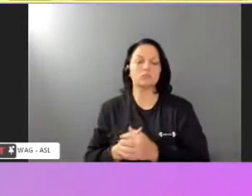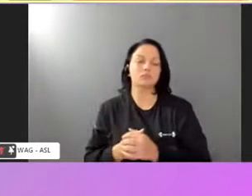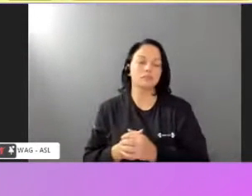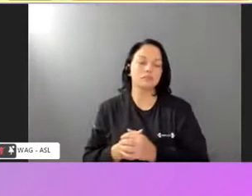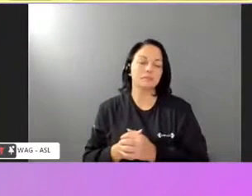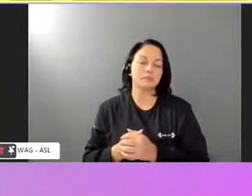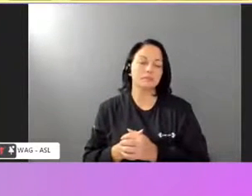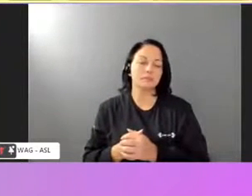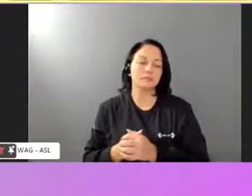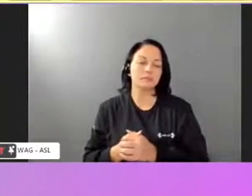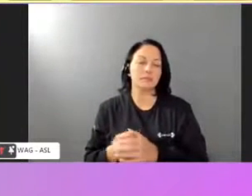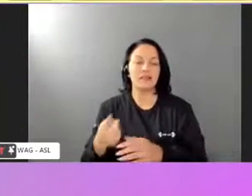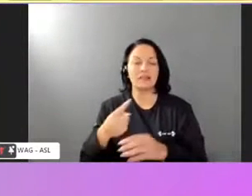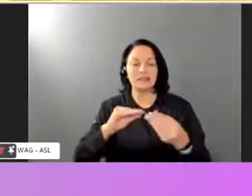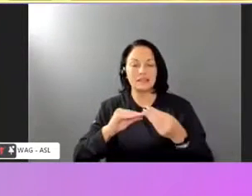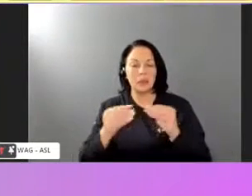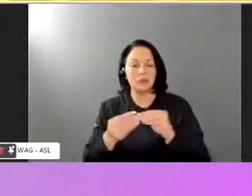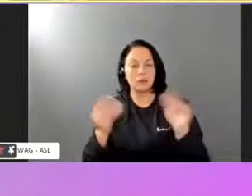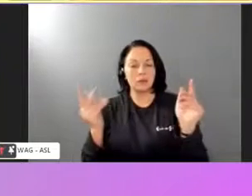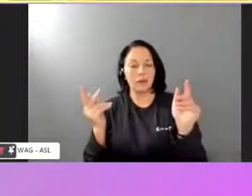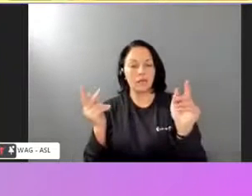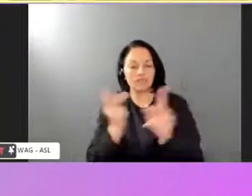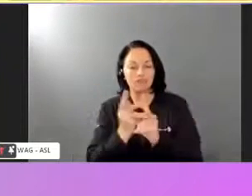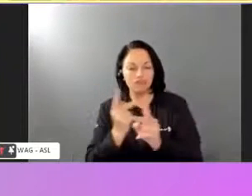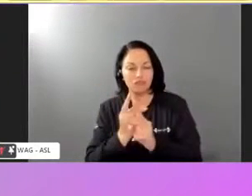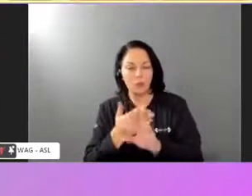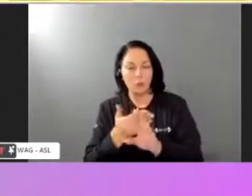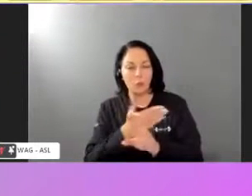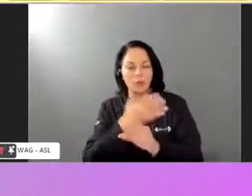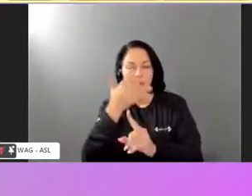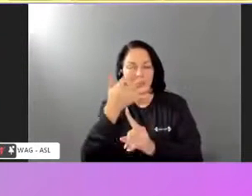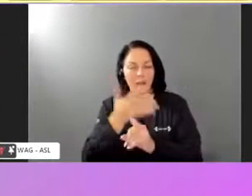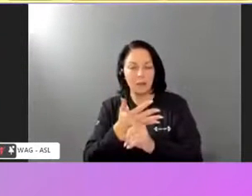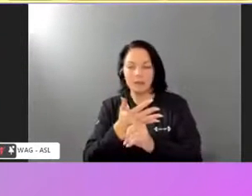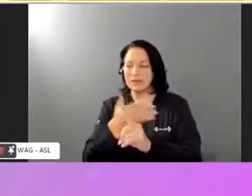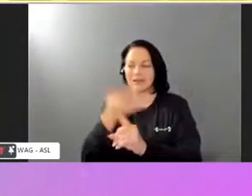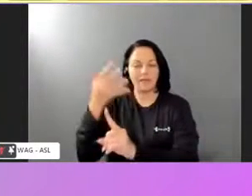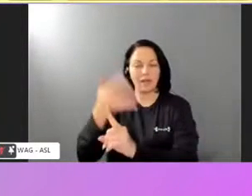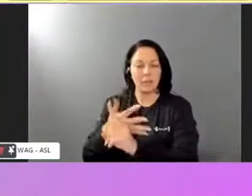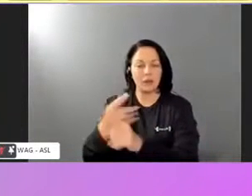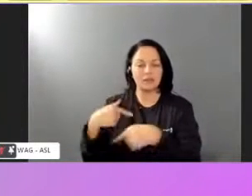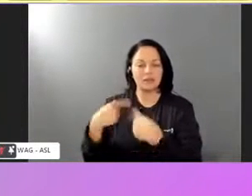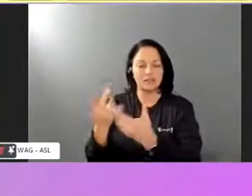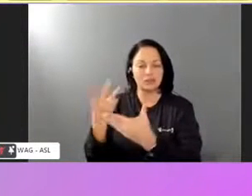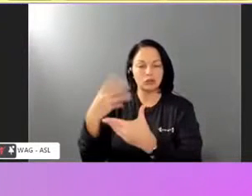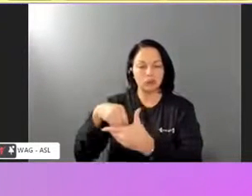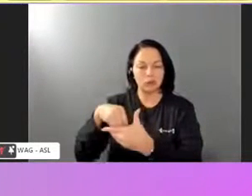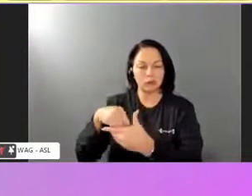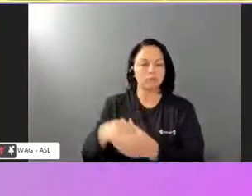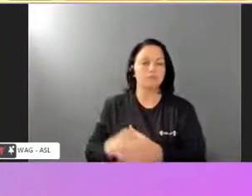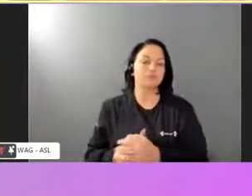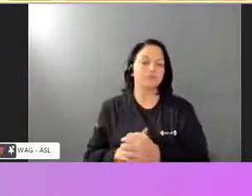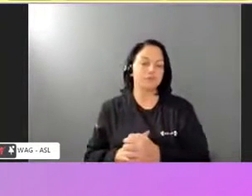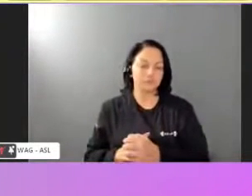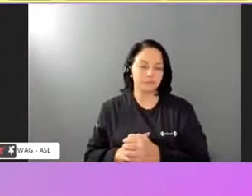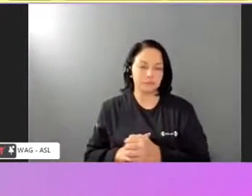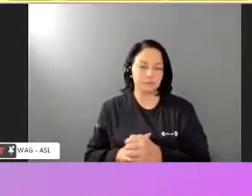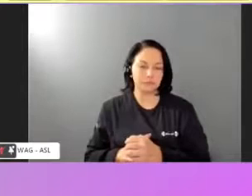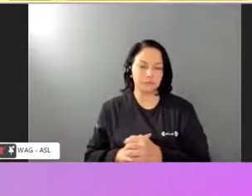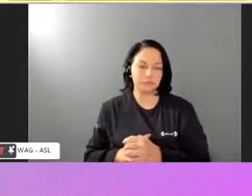through with their projects to completion. And that's at a higher rate than before.